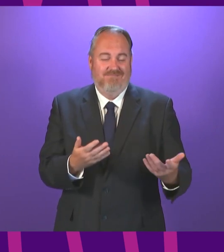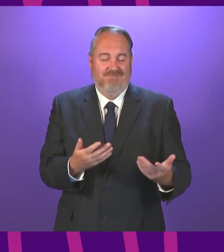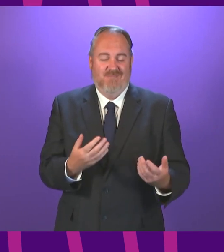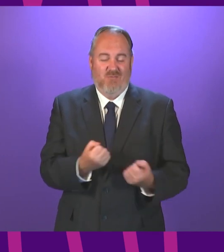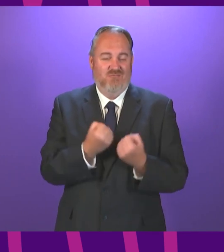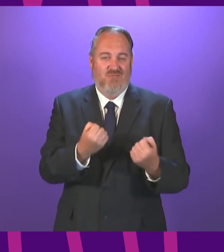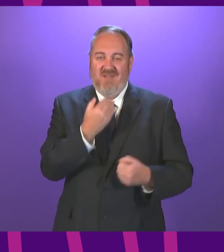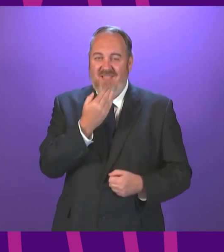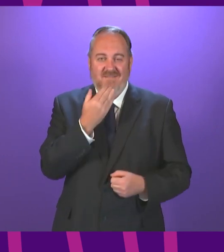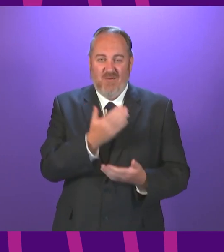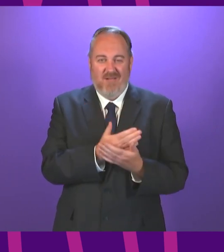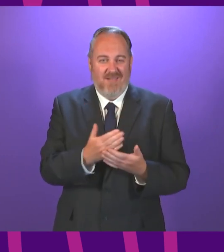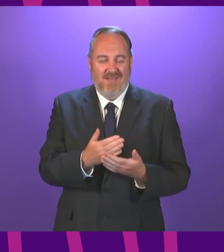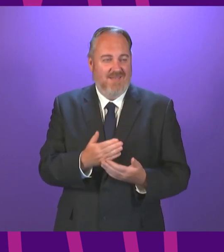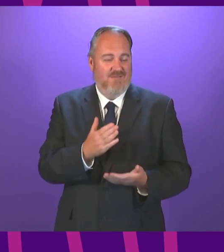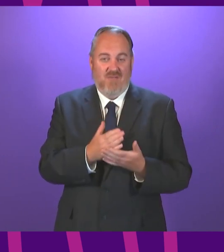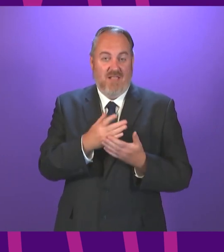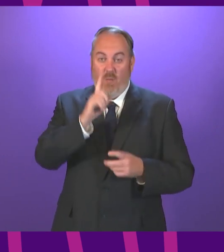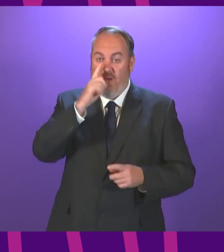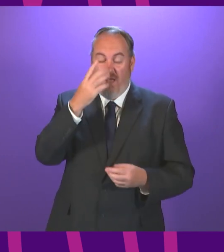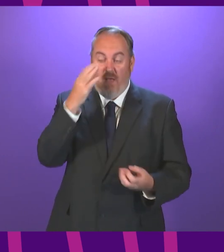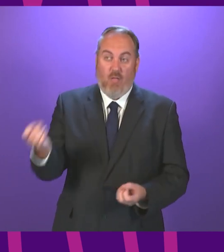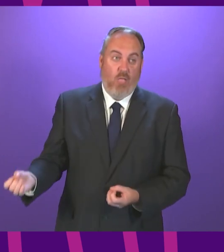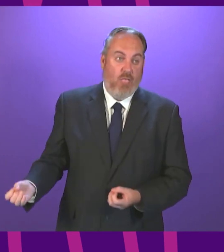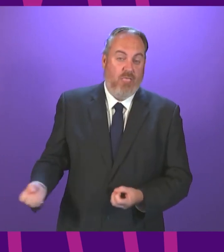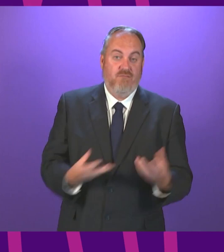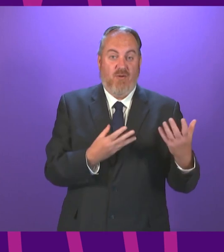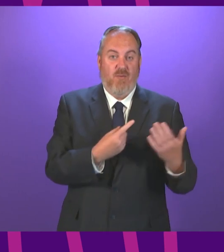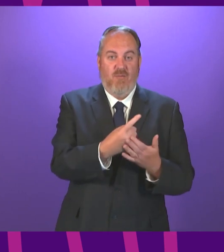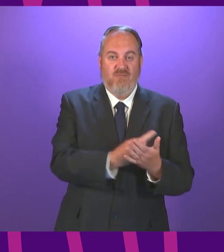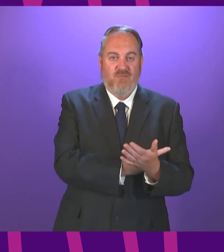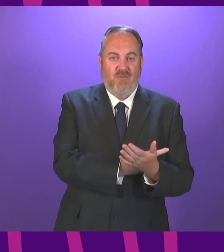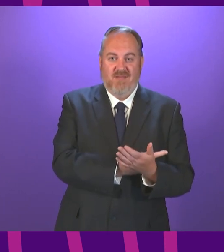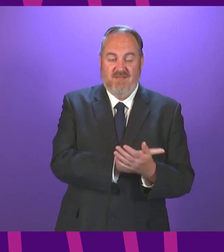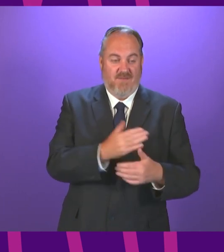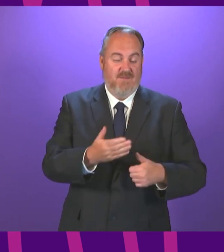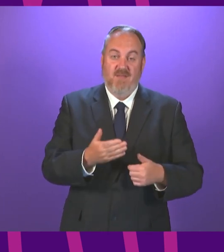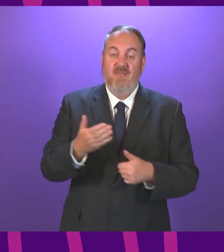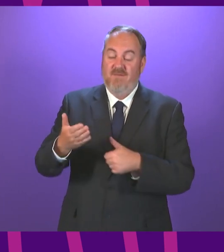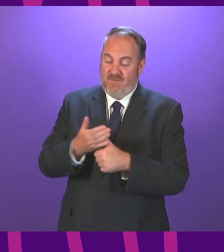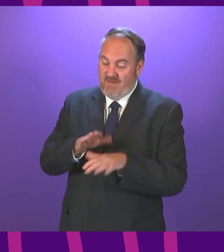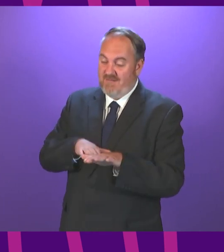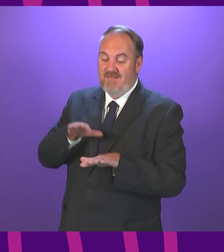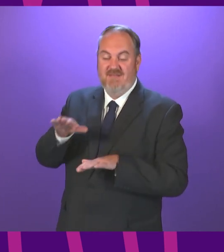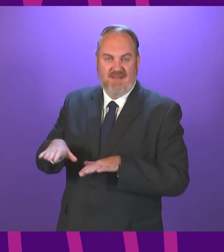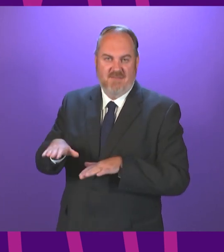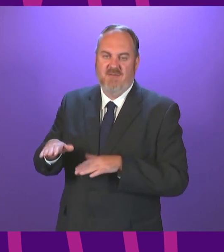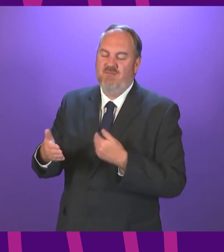people who are asking us to throw all caution to the wind and remove all Covid restrictions. I have already addressed the point about self-isolation for NHS workers. That